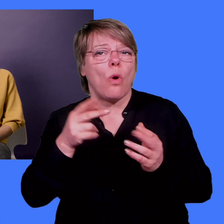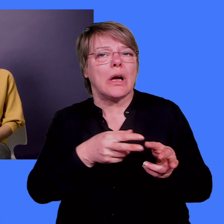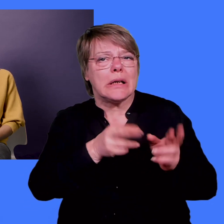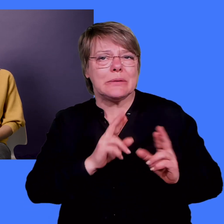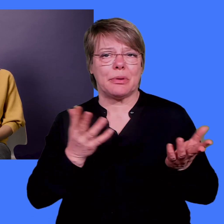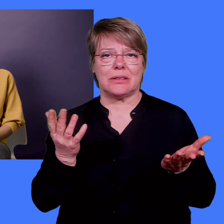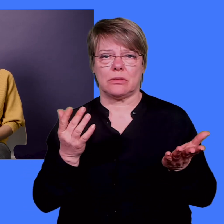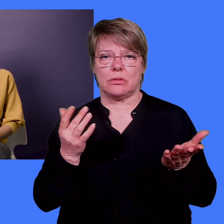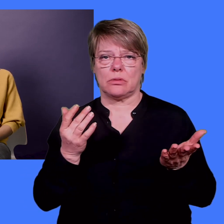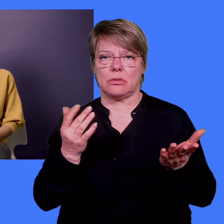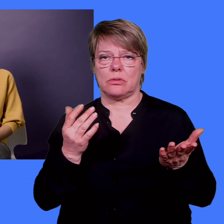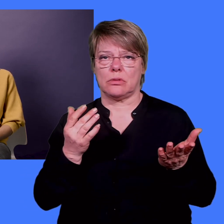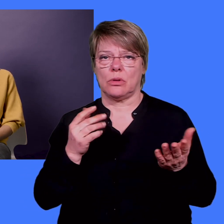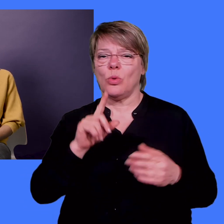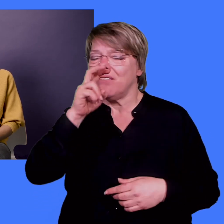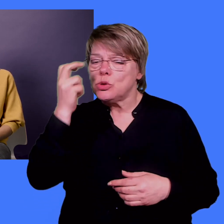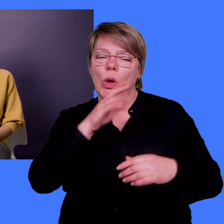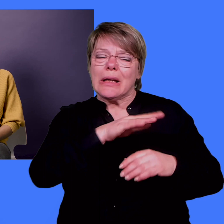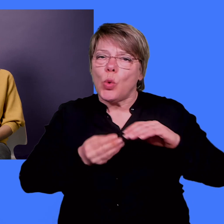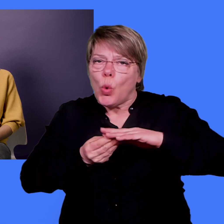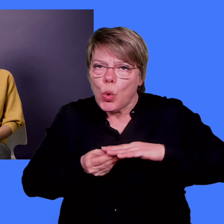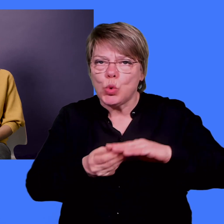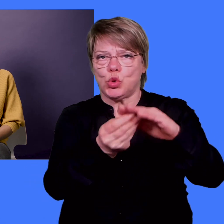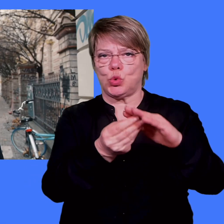und try to support the child to change this situation